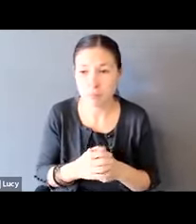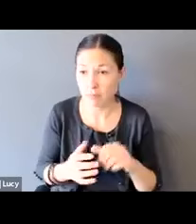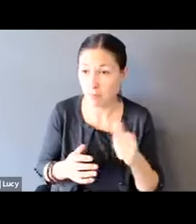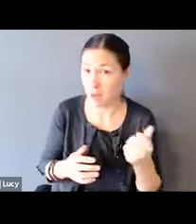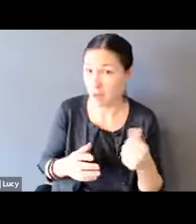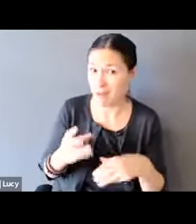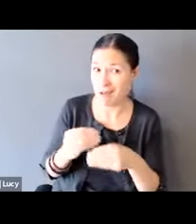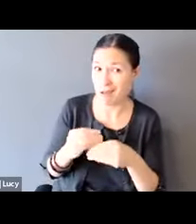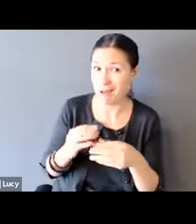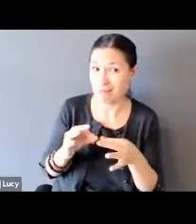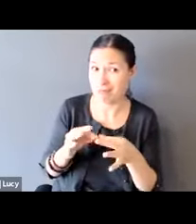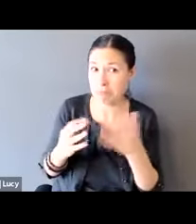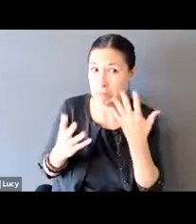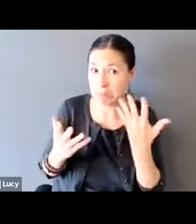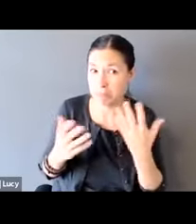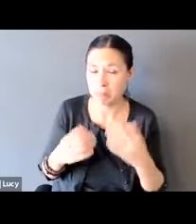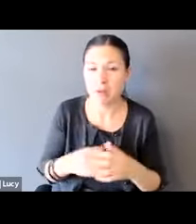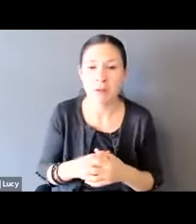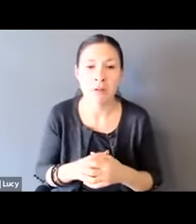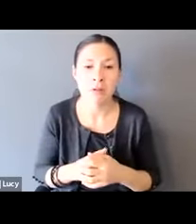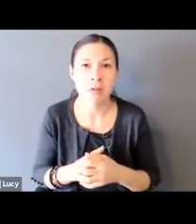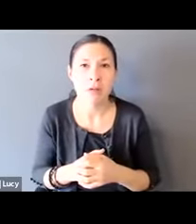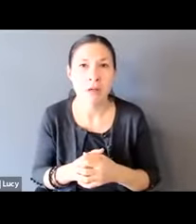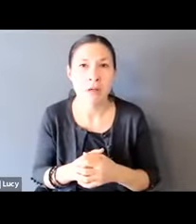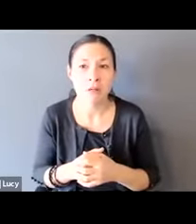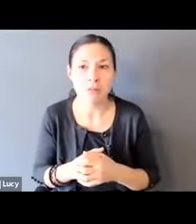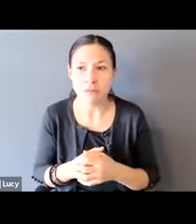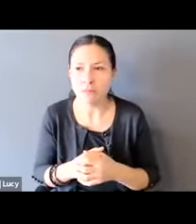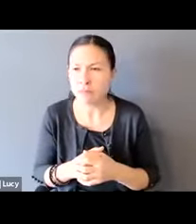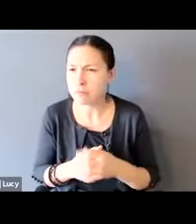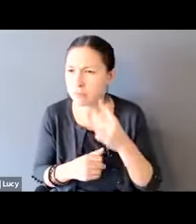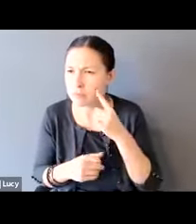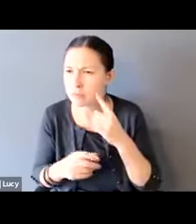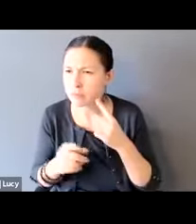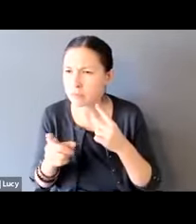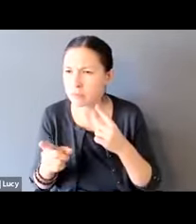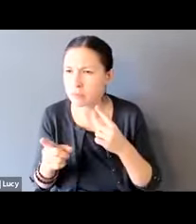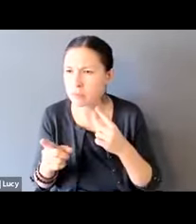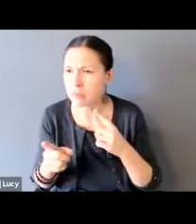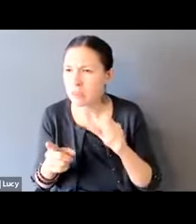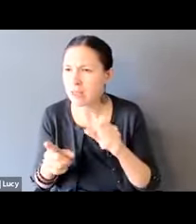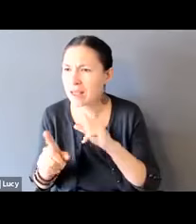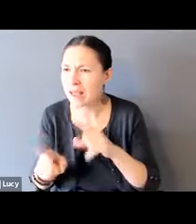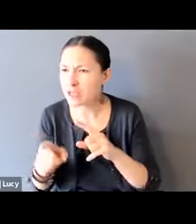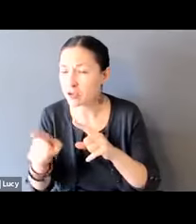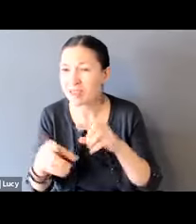that, I believe you can comment on the questions or answers if they're being typed in.